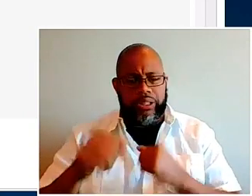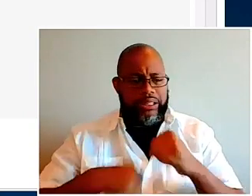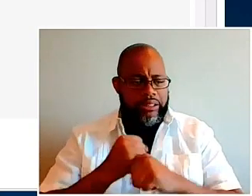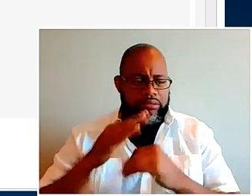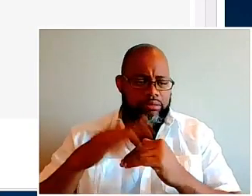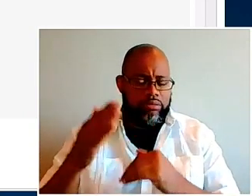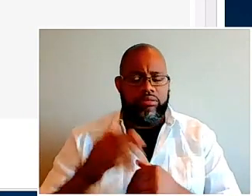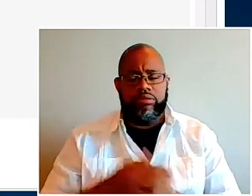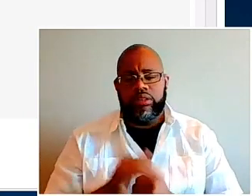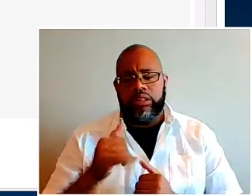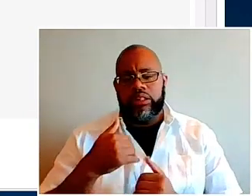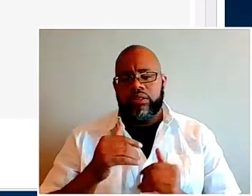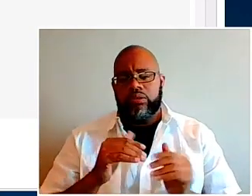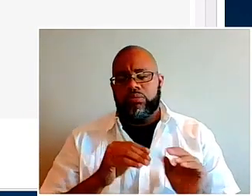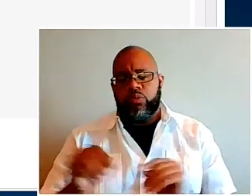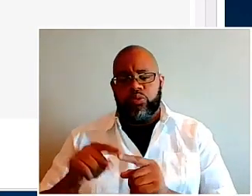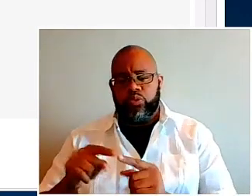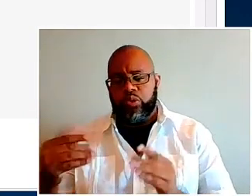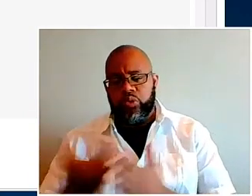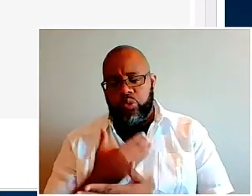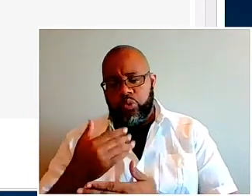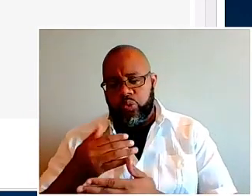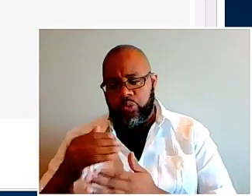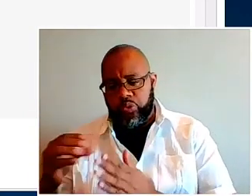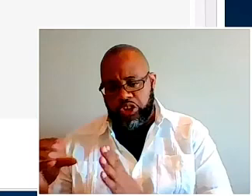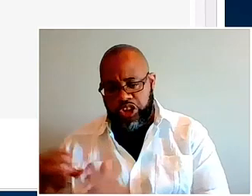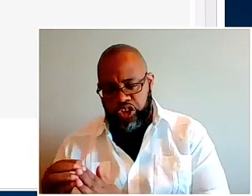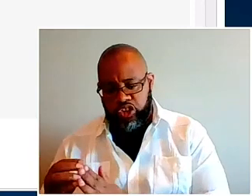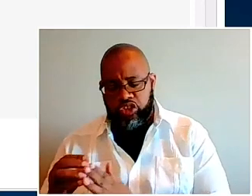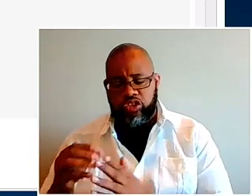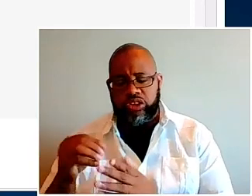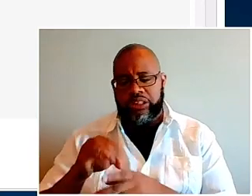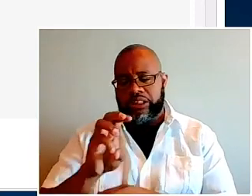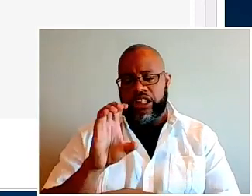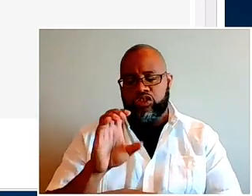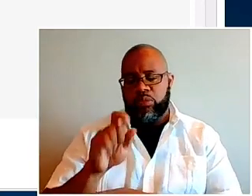to a new subsection, rather to new section in 600.93.